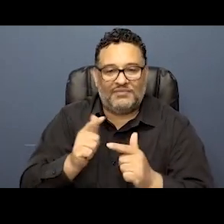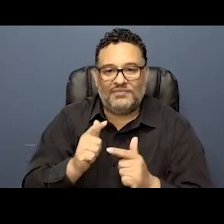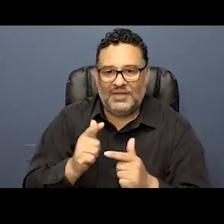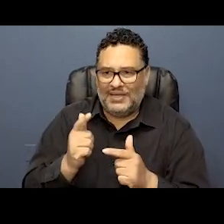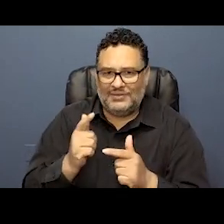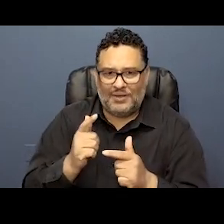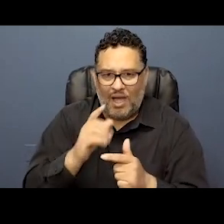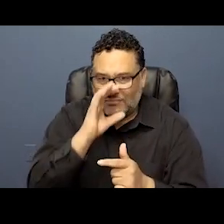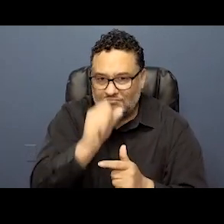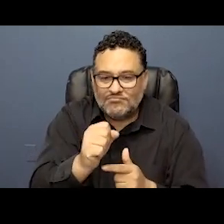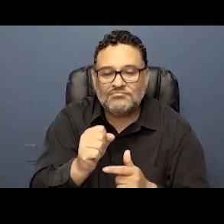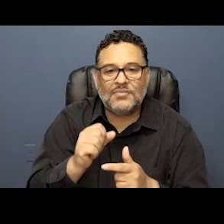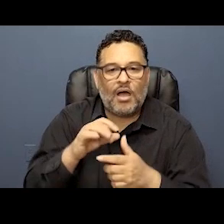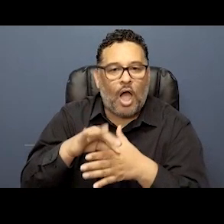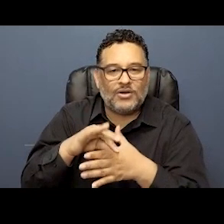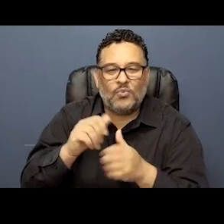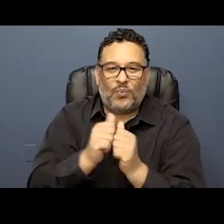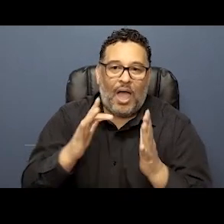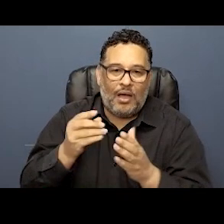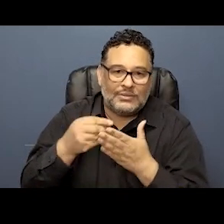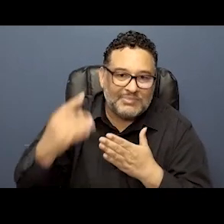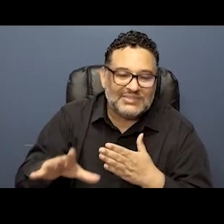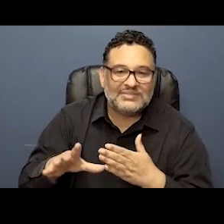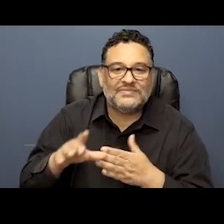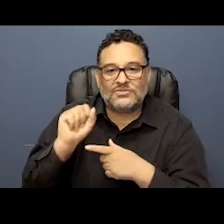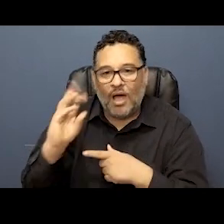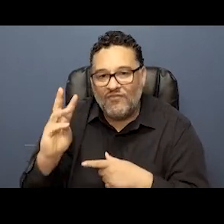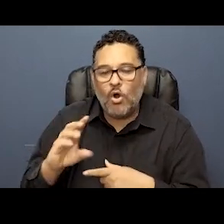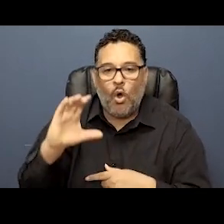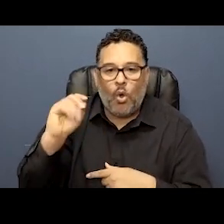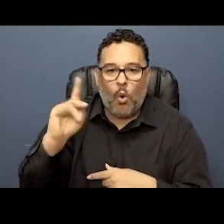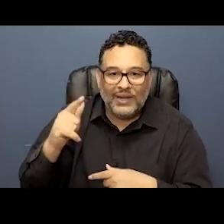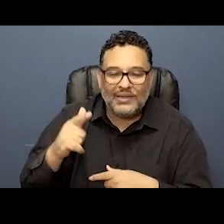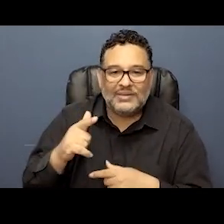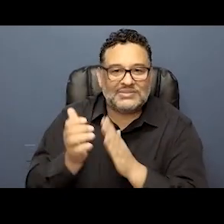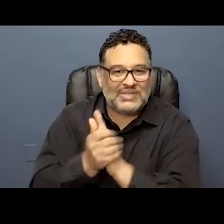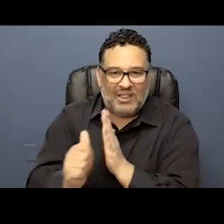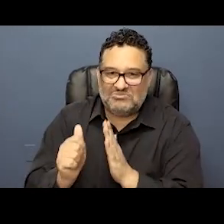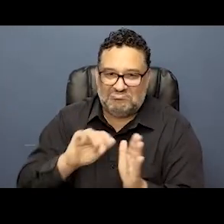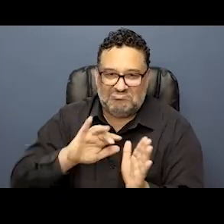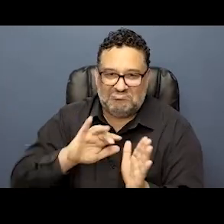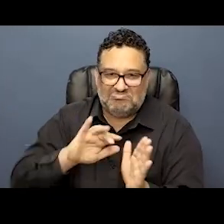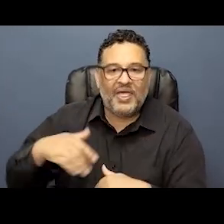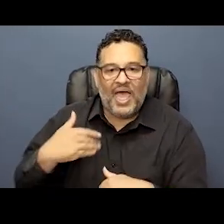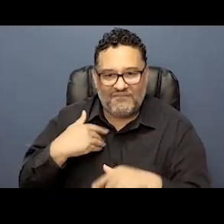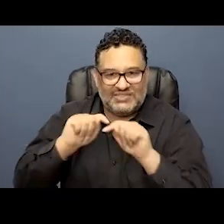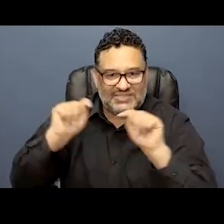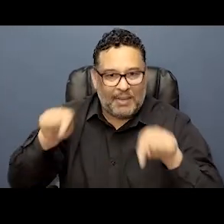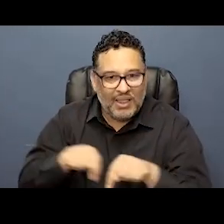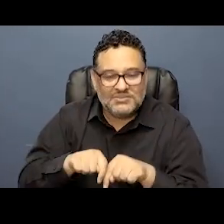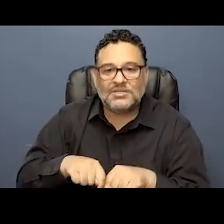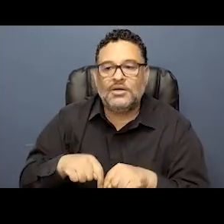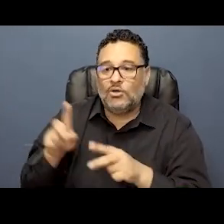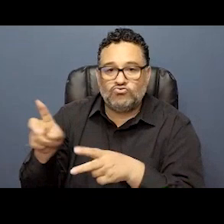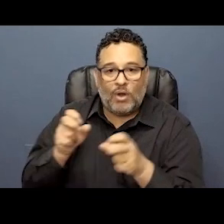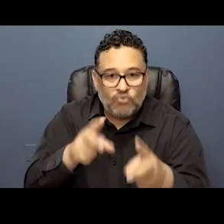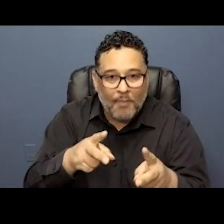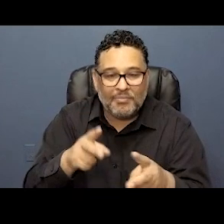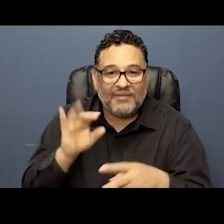expensive software or coding skills. They offer templates, drag-and-drop features, and easy media